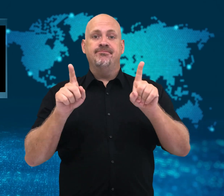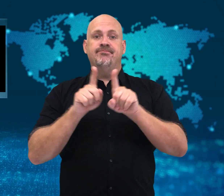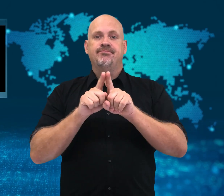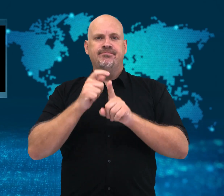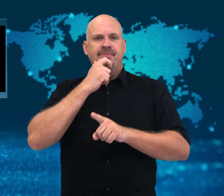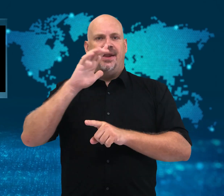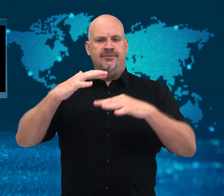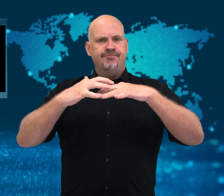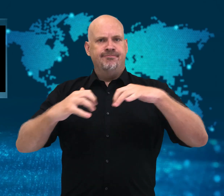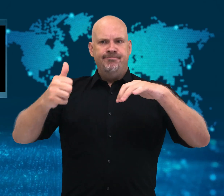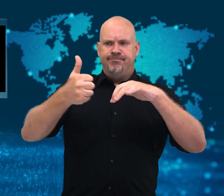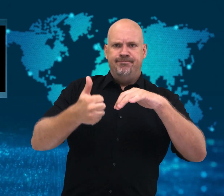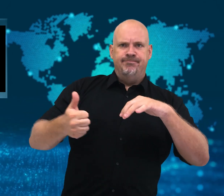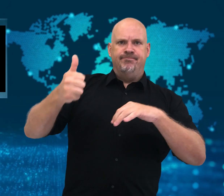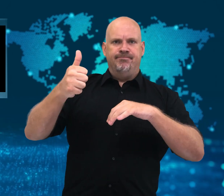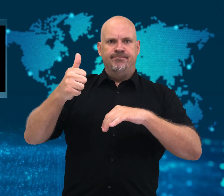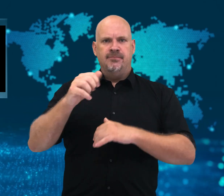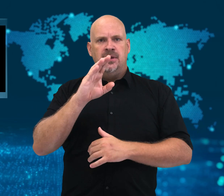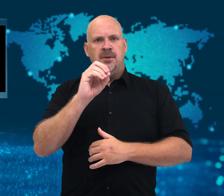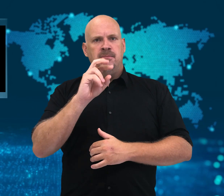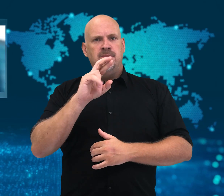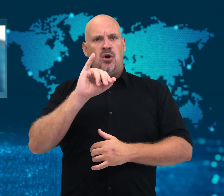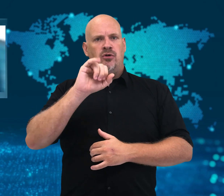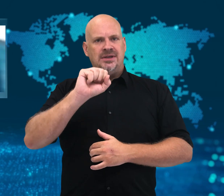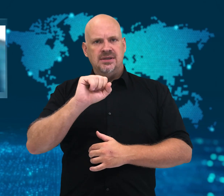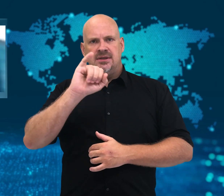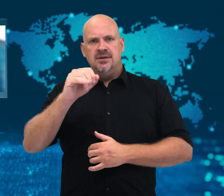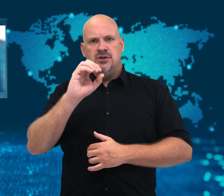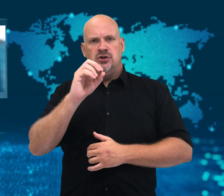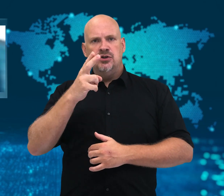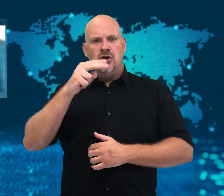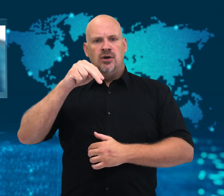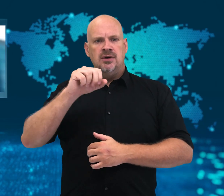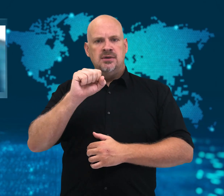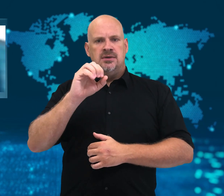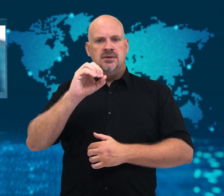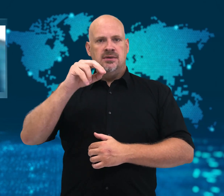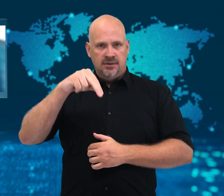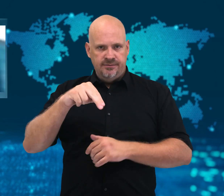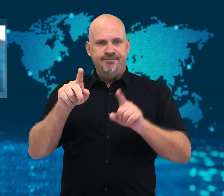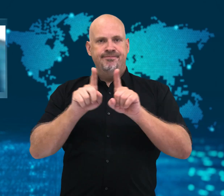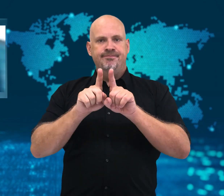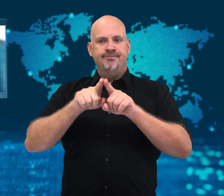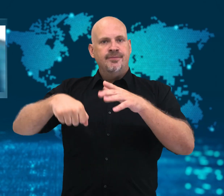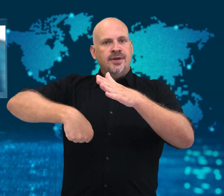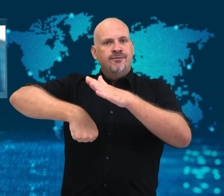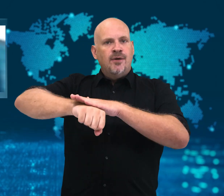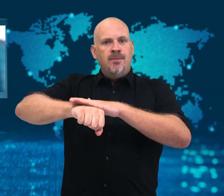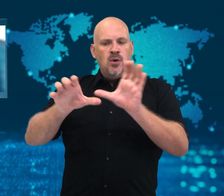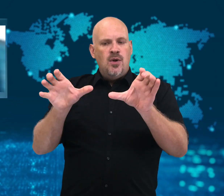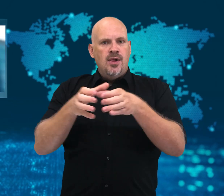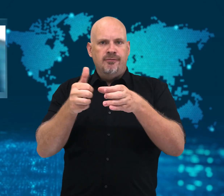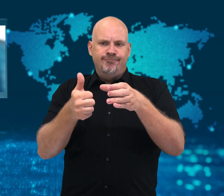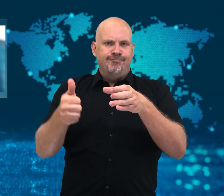Prime Minister Johnson and the team’s manager have